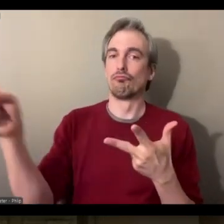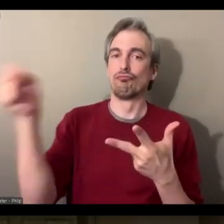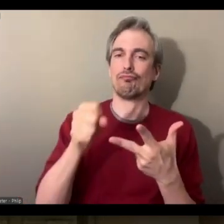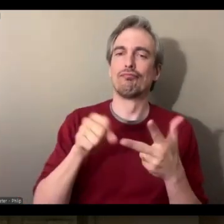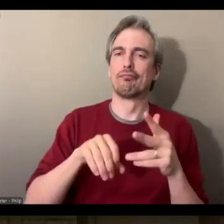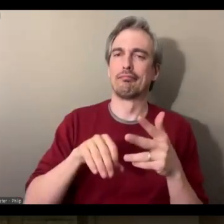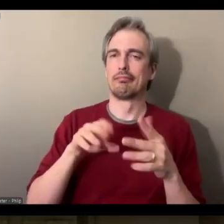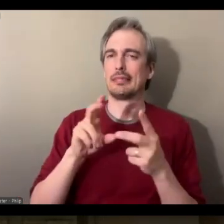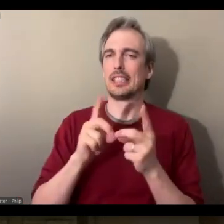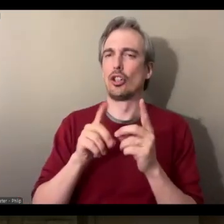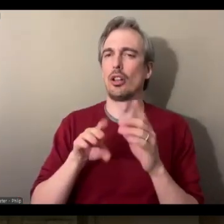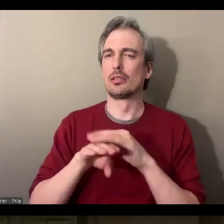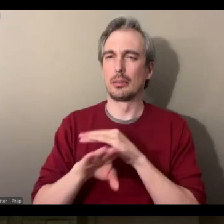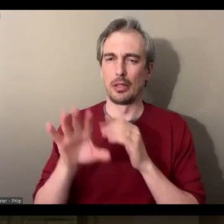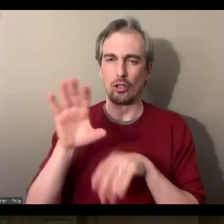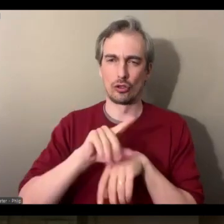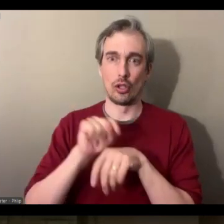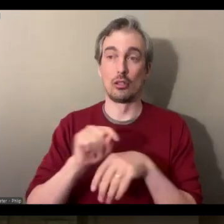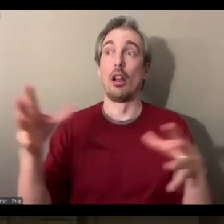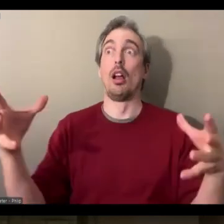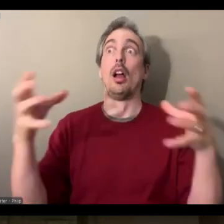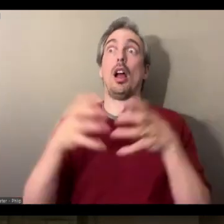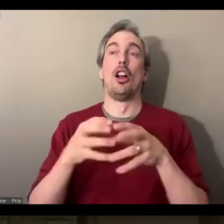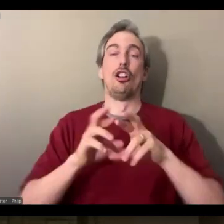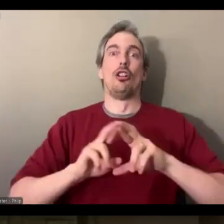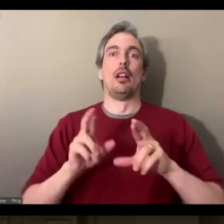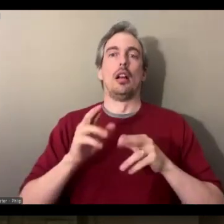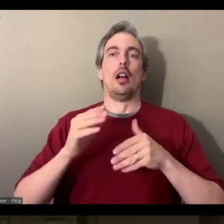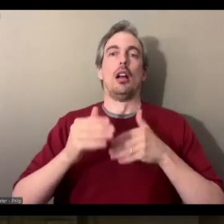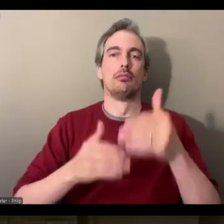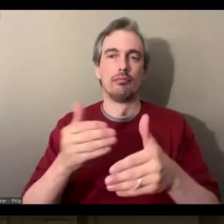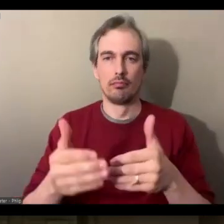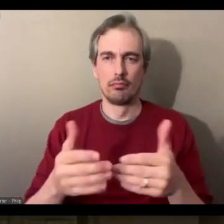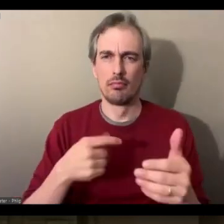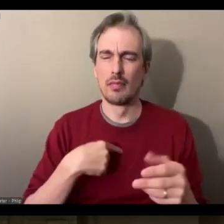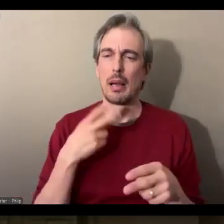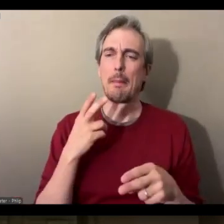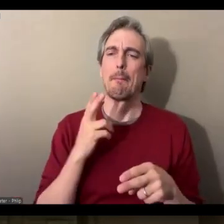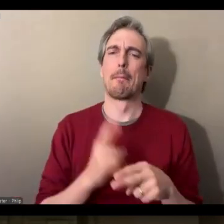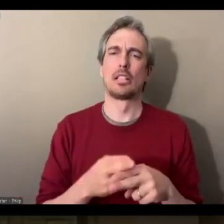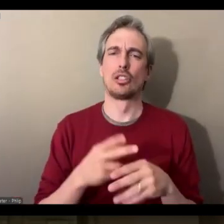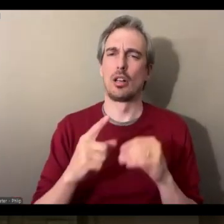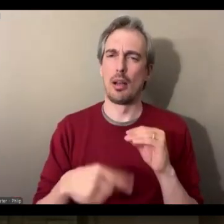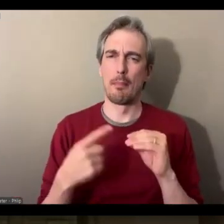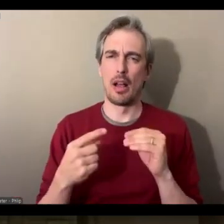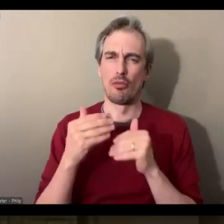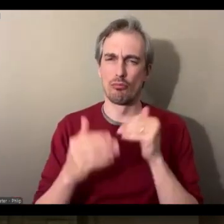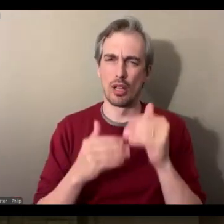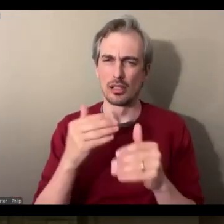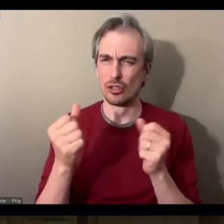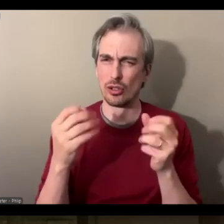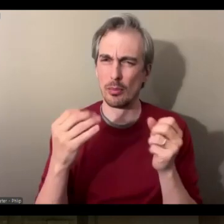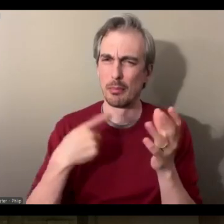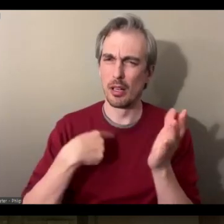today -- is about process. And so much of this is about internal process. Right? How do you get to